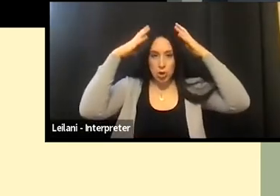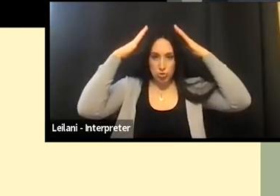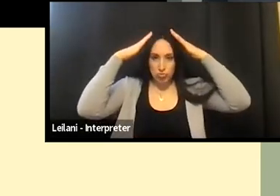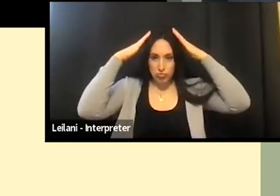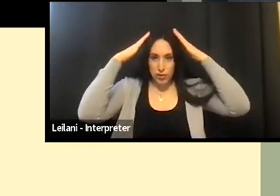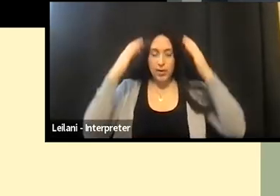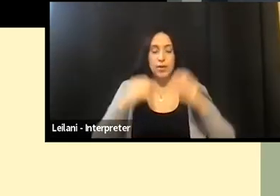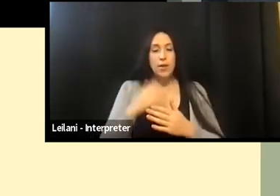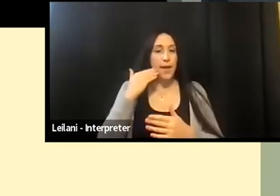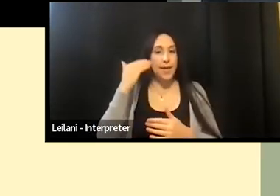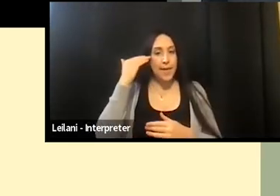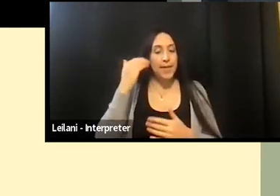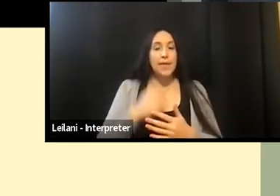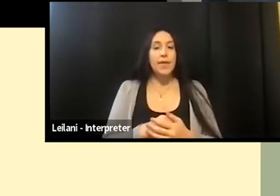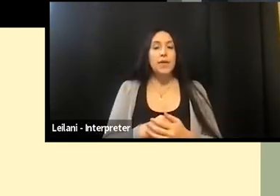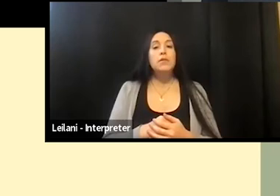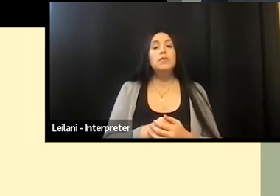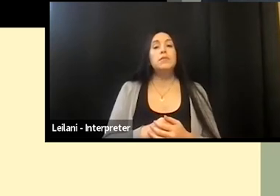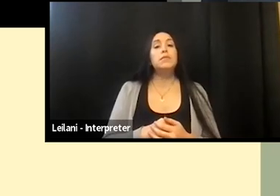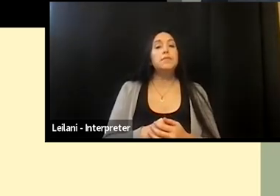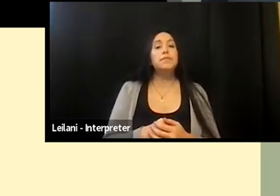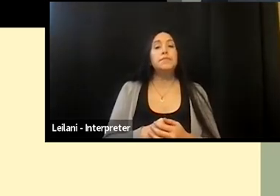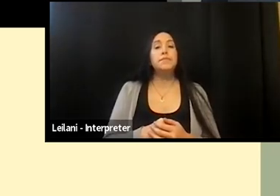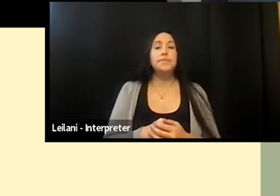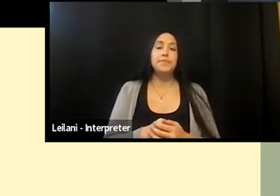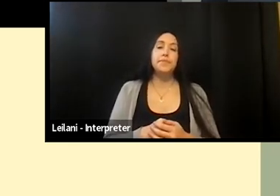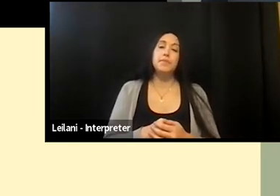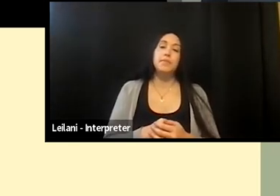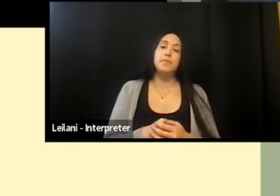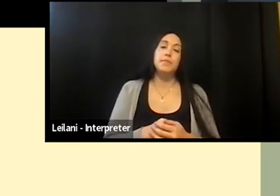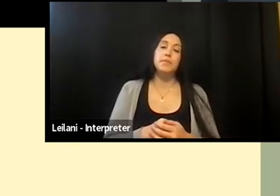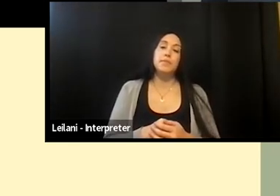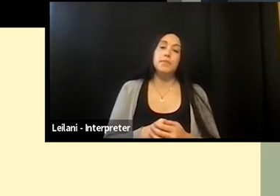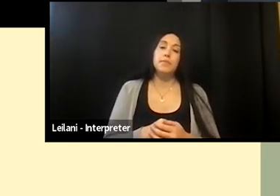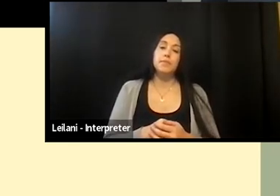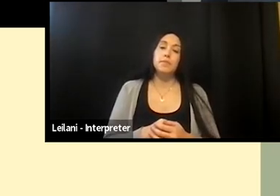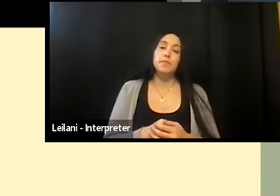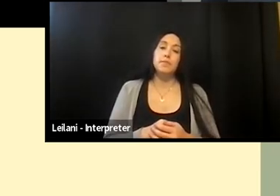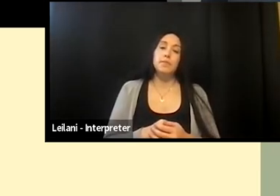If you're not, if you want to do this without using your hands,